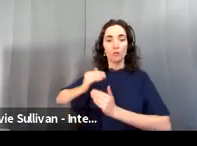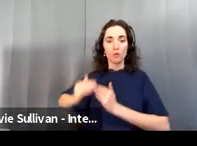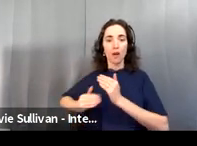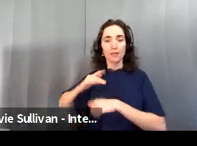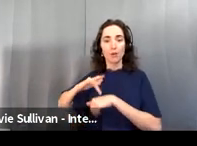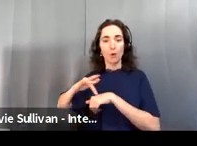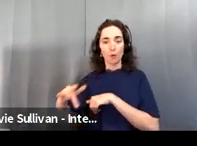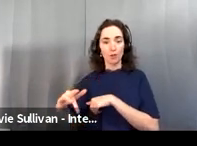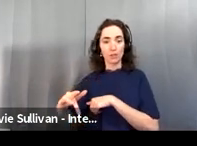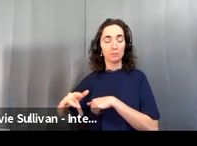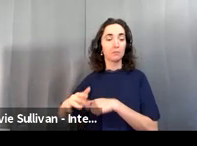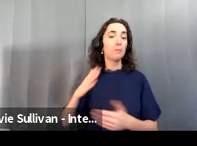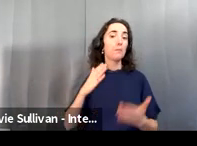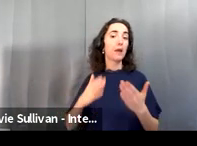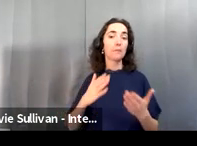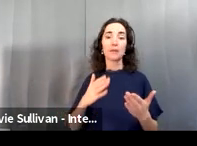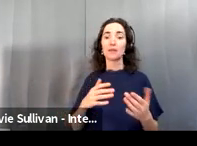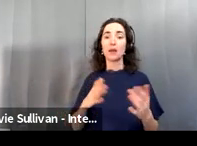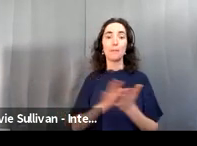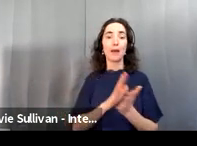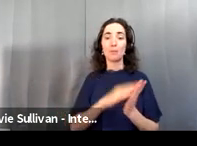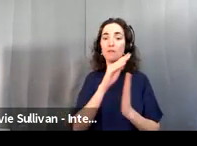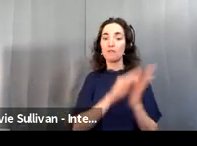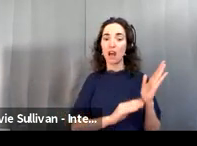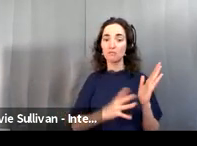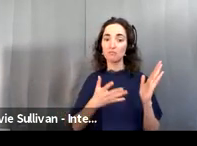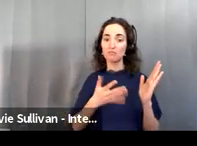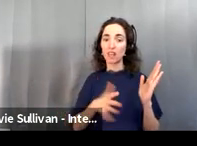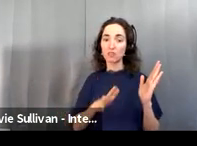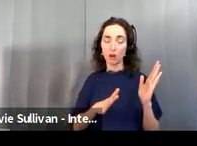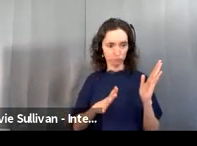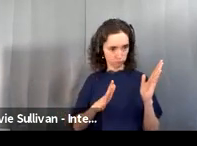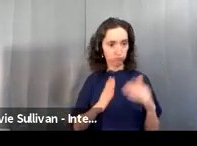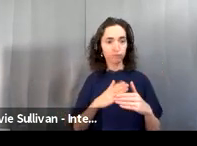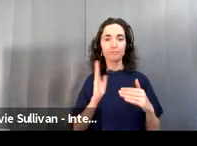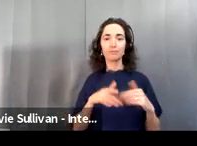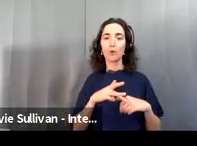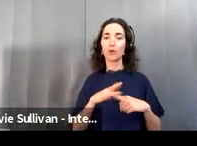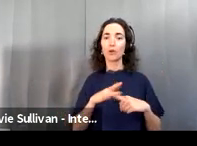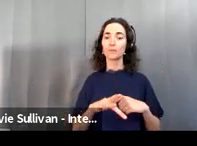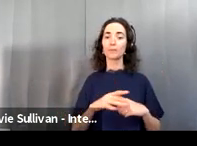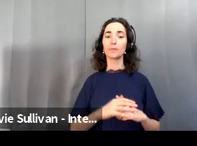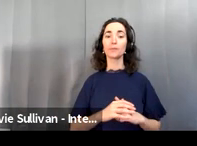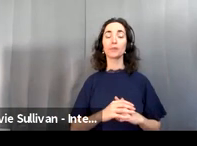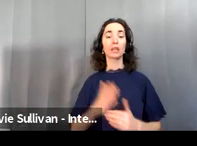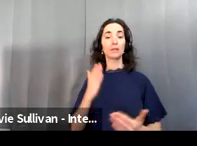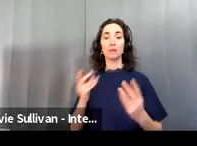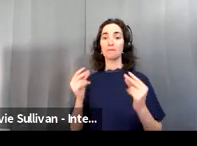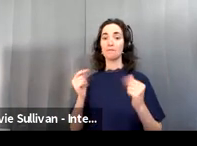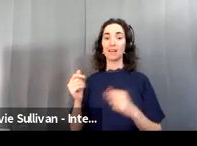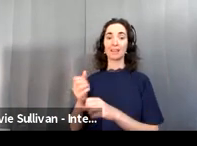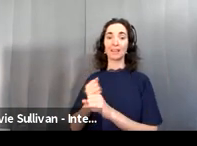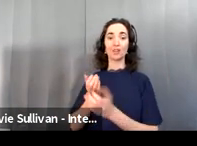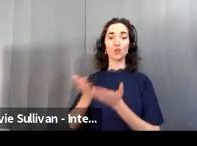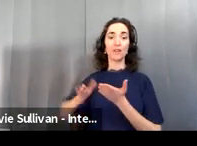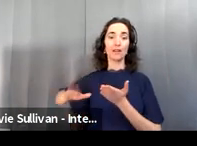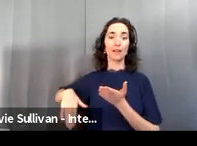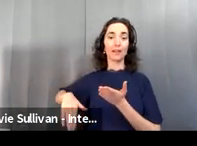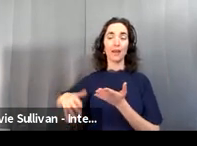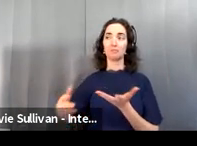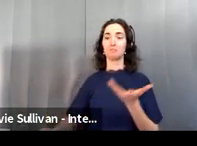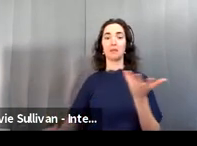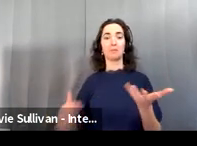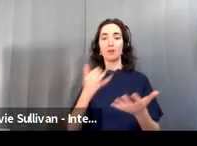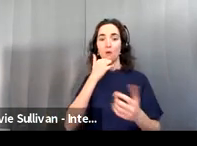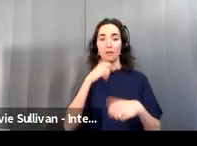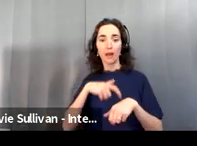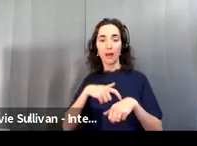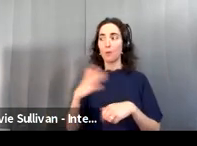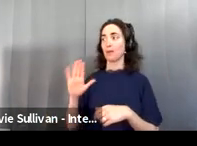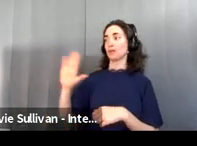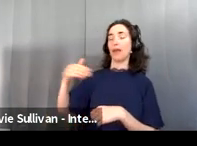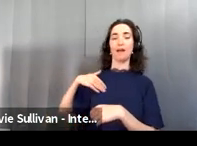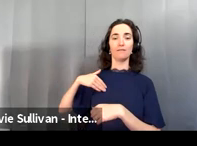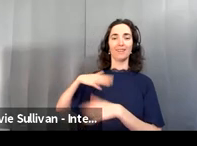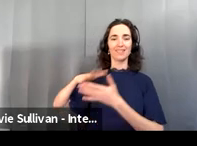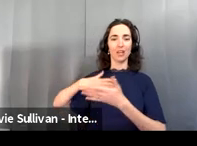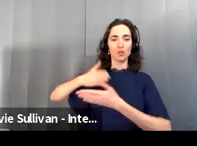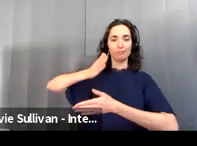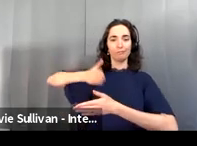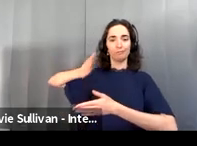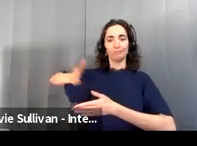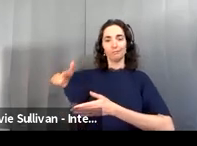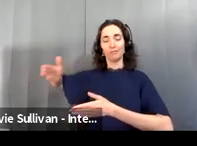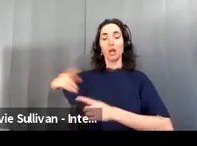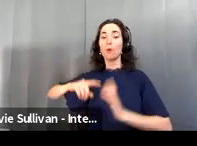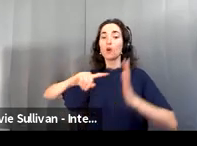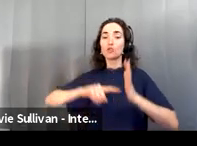Even if it just means completing paperwork that may need to be completed. You may not be able to get those services right then, because of maybe the timelines involved, but it actually helps to get that process started.